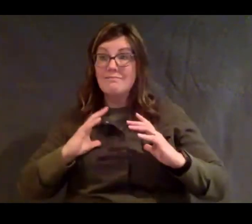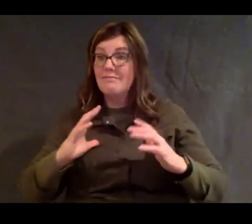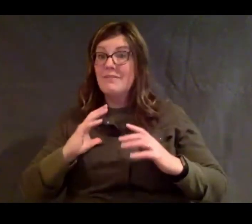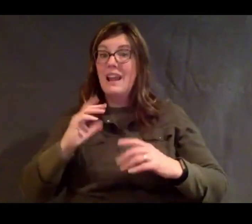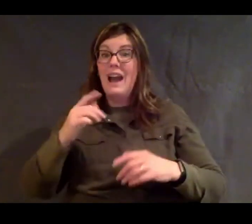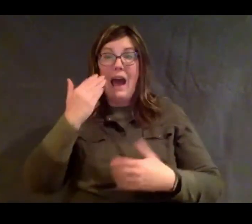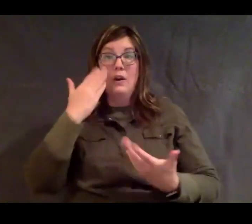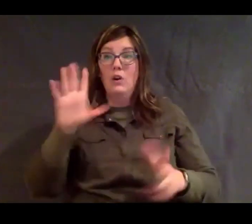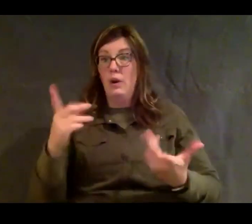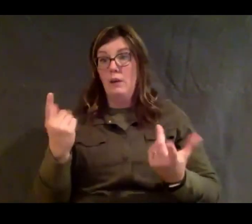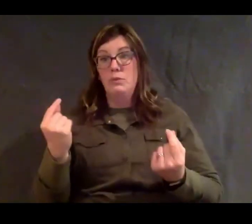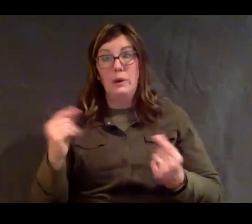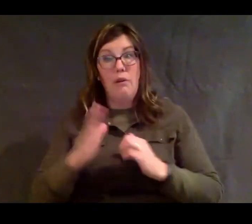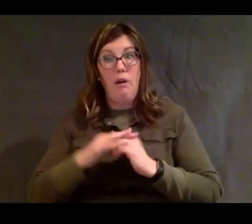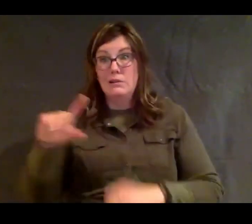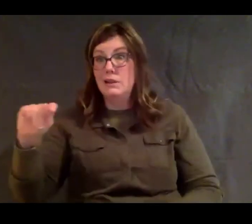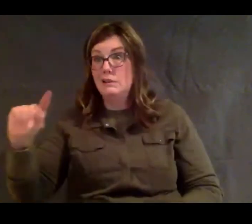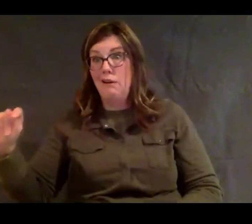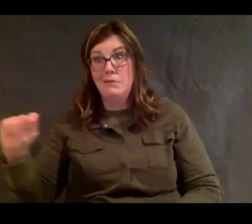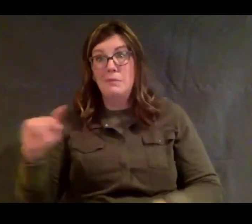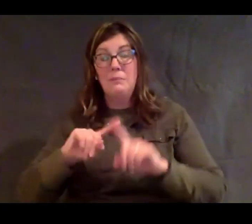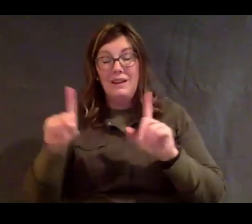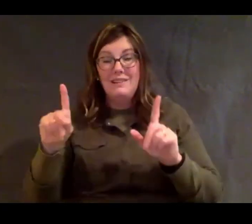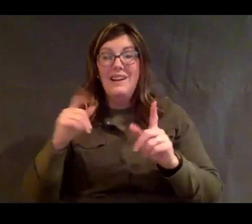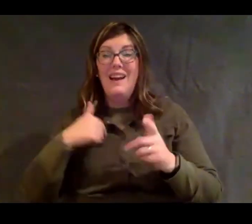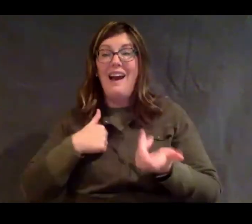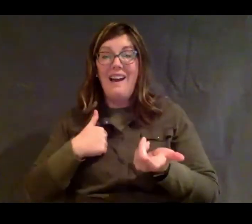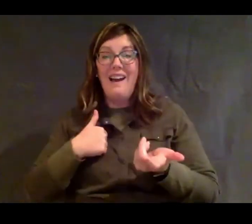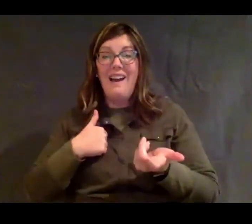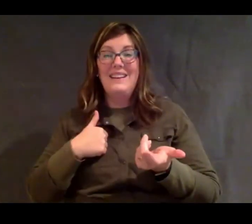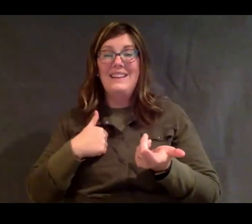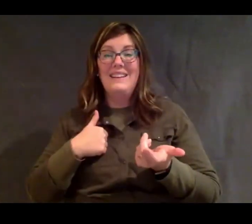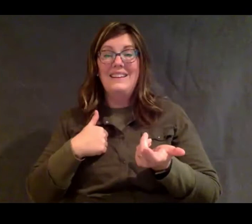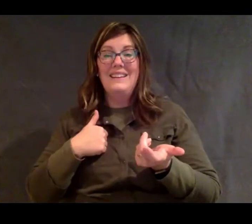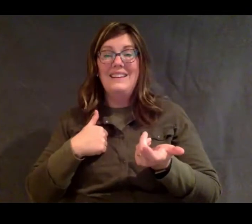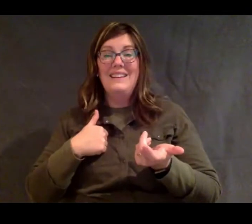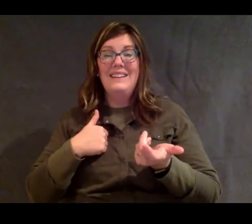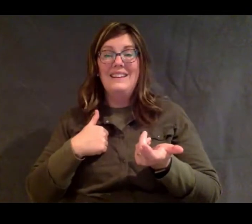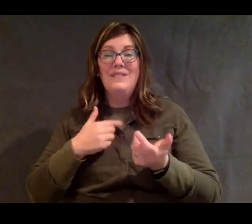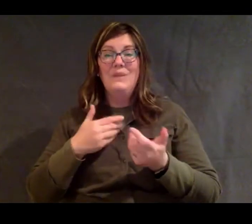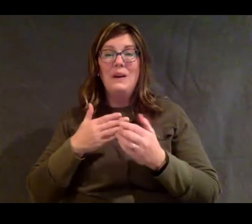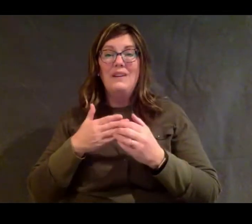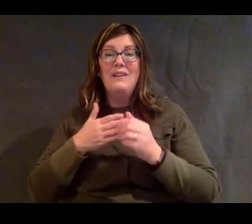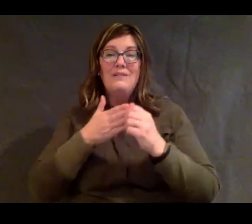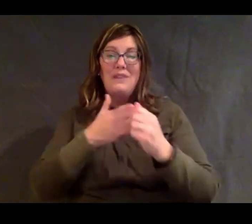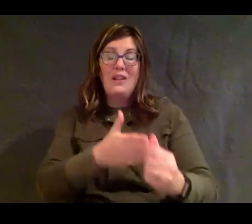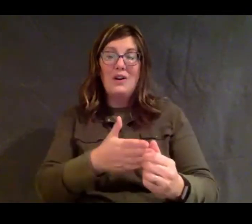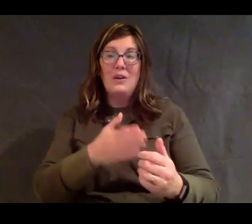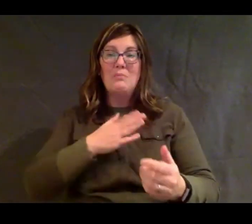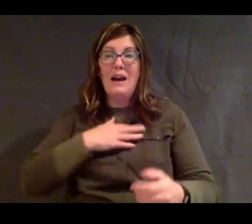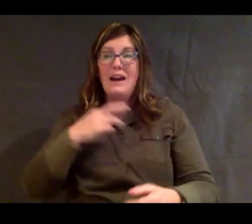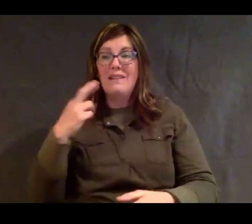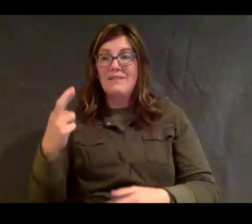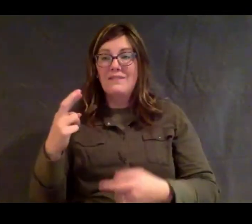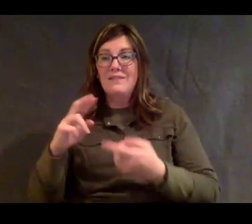channel um i leave all that to my amazing friend tay anderson who is running the tick tock world i